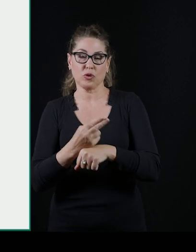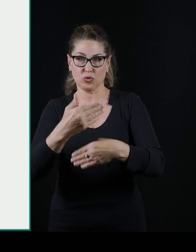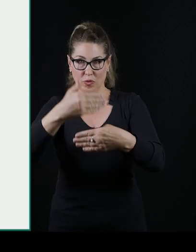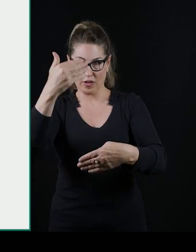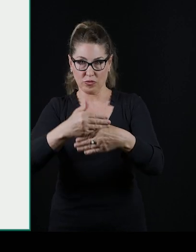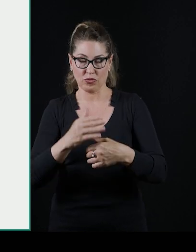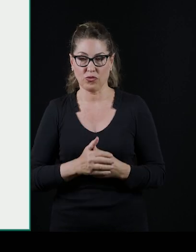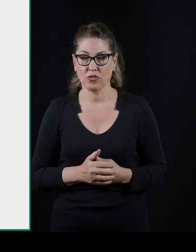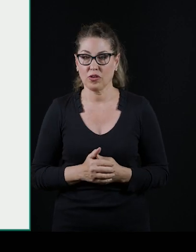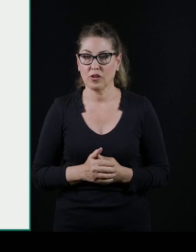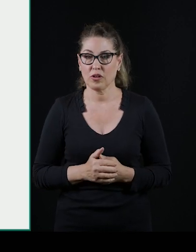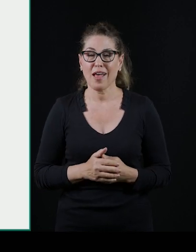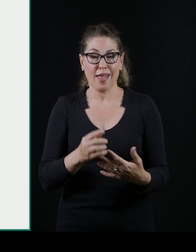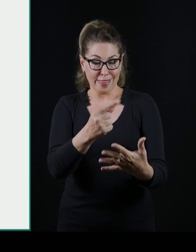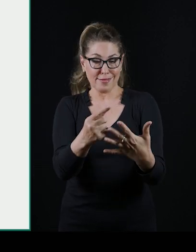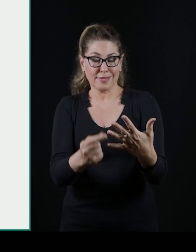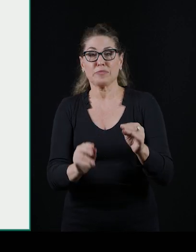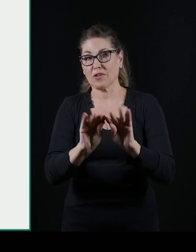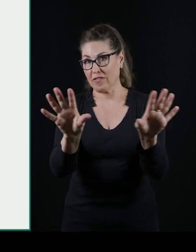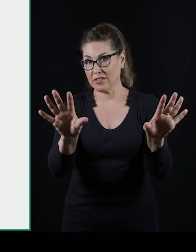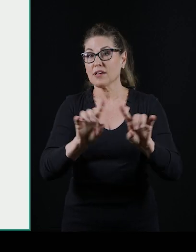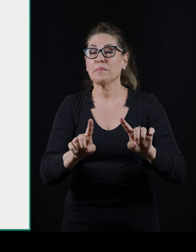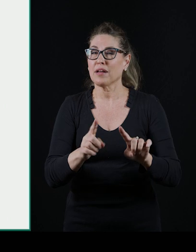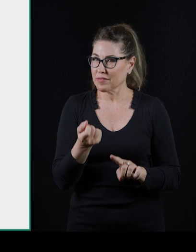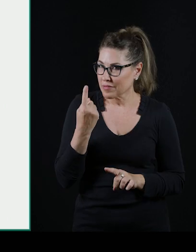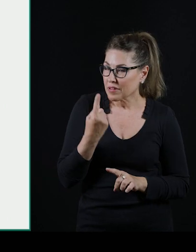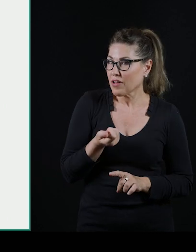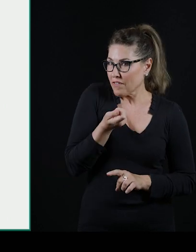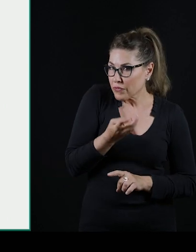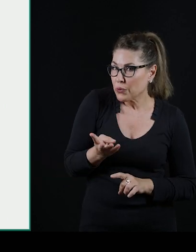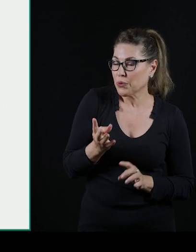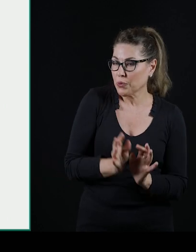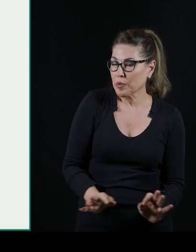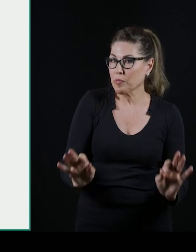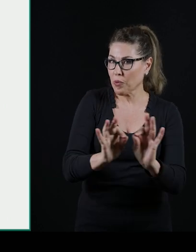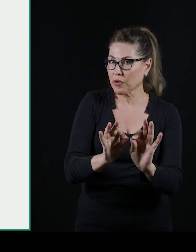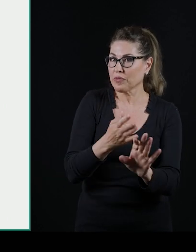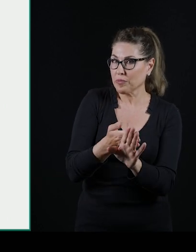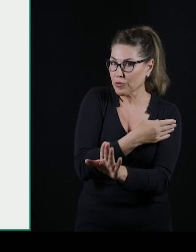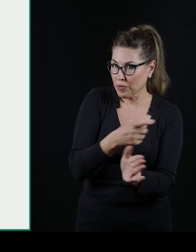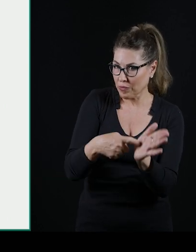While the steps are straightforward, there are a few key prerequisites to proceed.